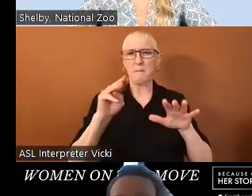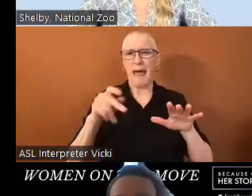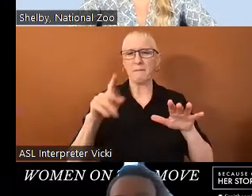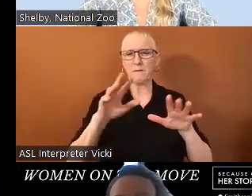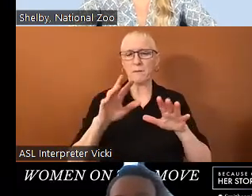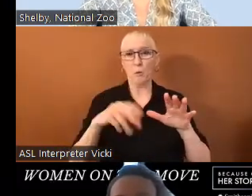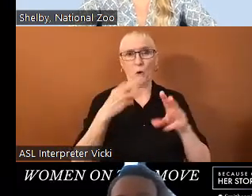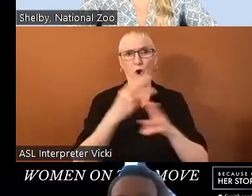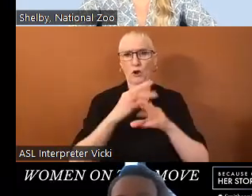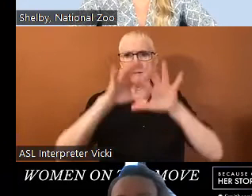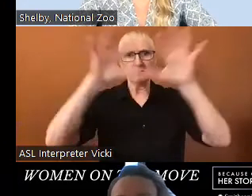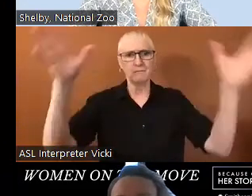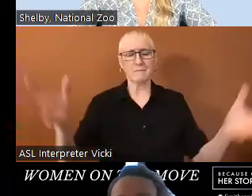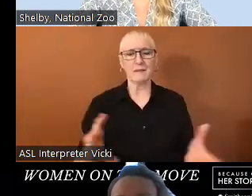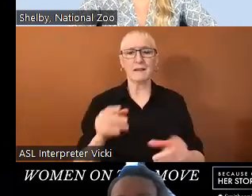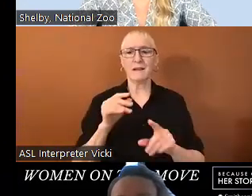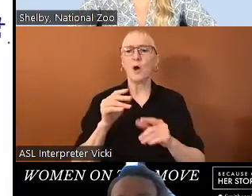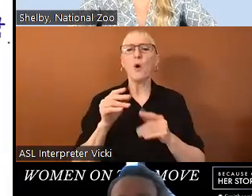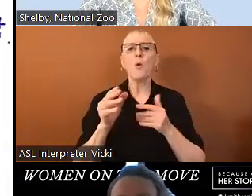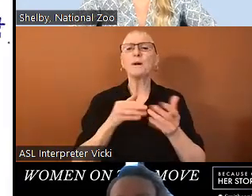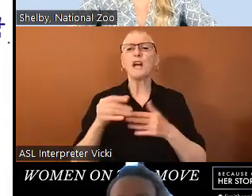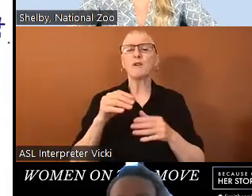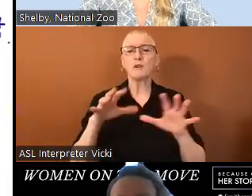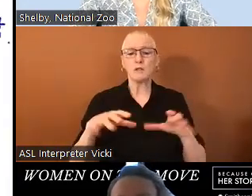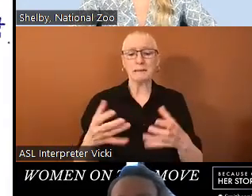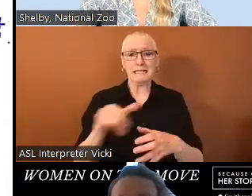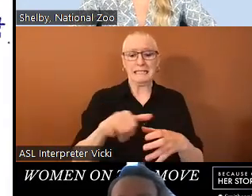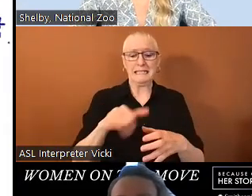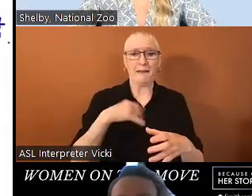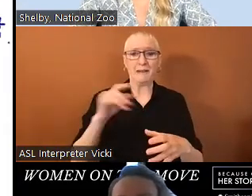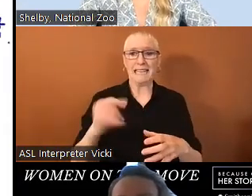Basically this fish, or whichever species has a tag in it, swims by any receiver